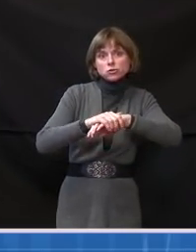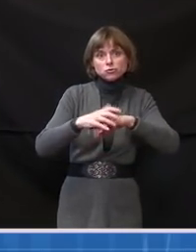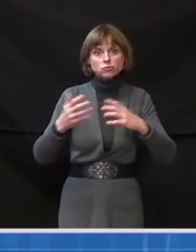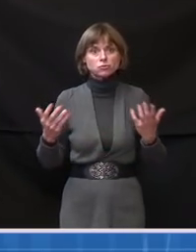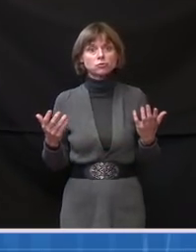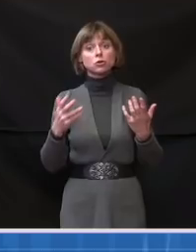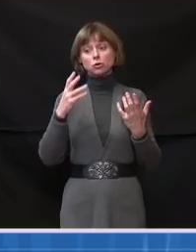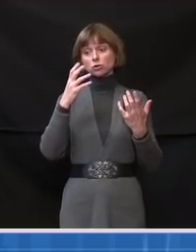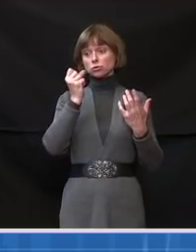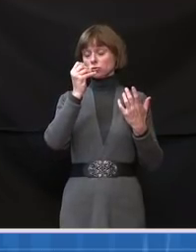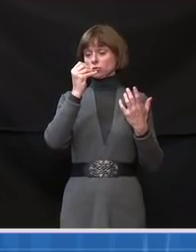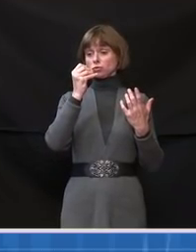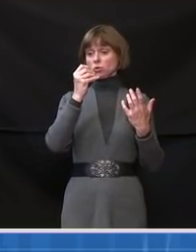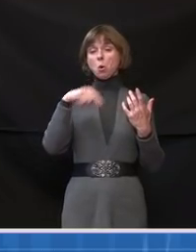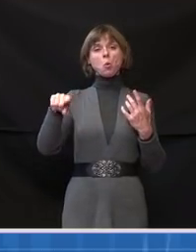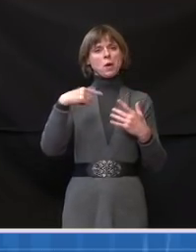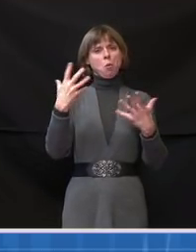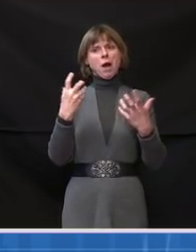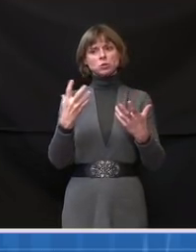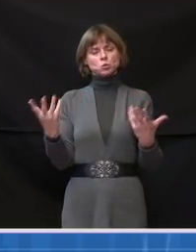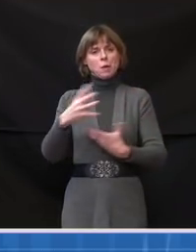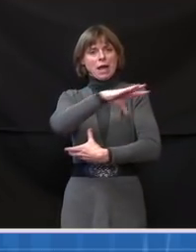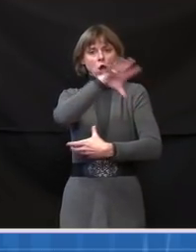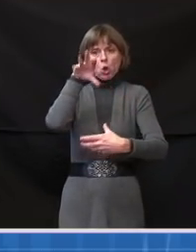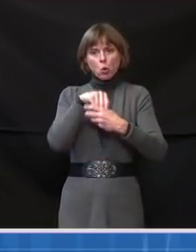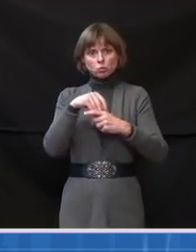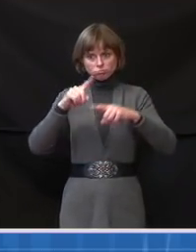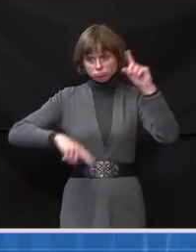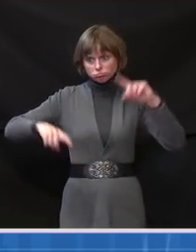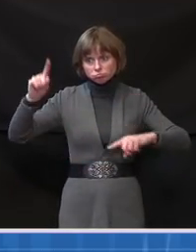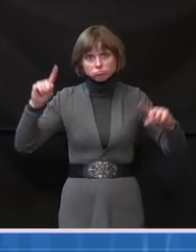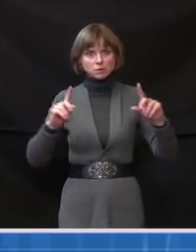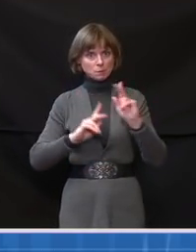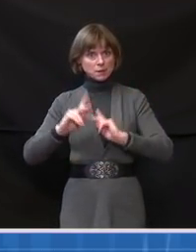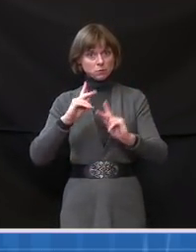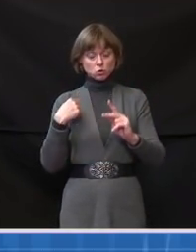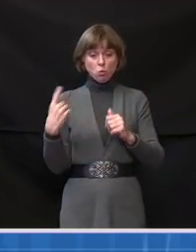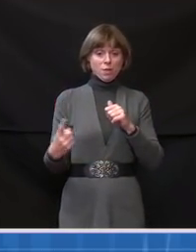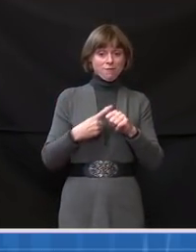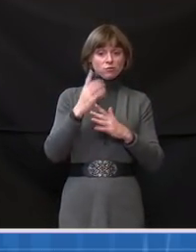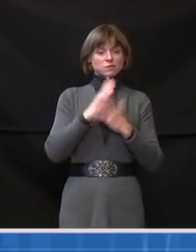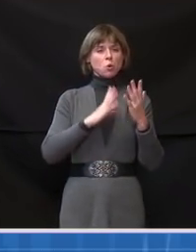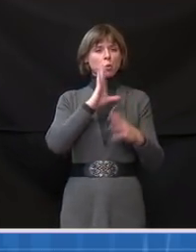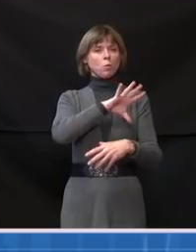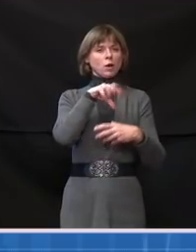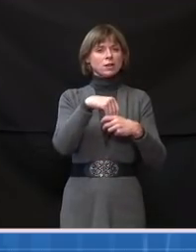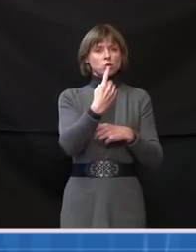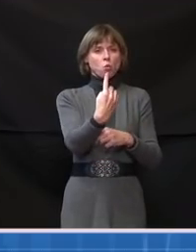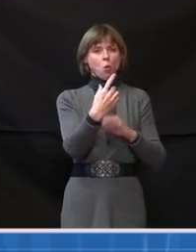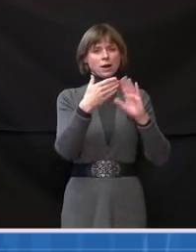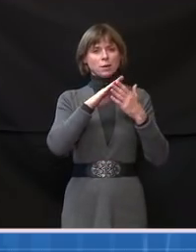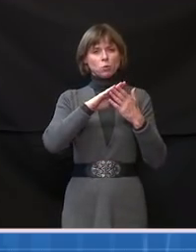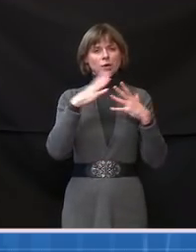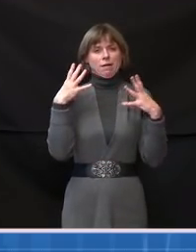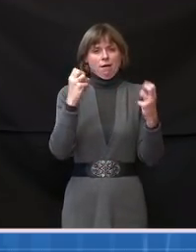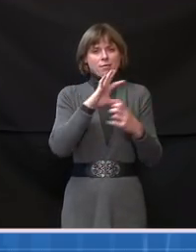across jurisdictions. So in this initial phase, we will include at least one community health center in each state and territory.